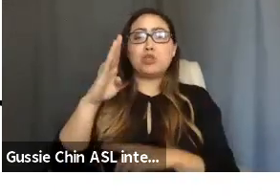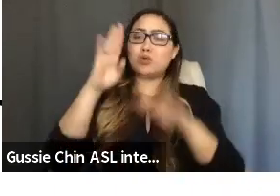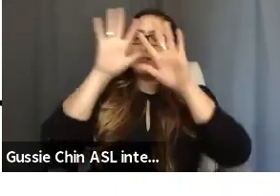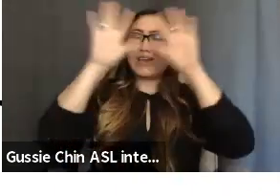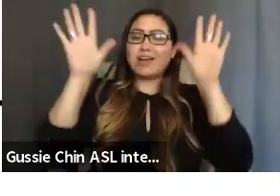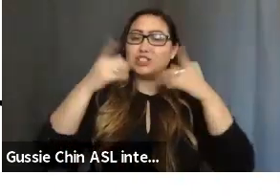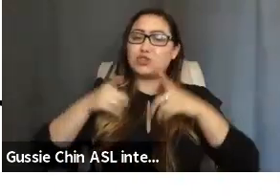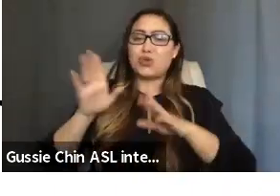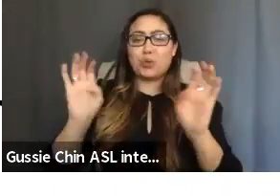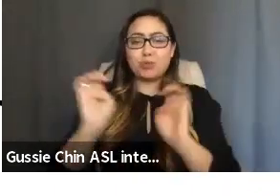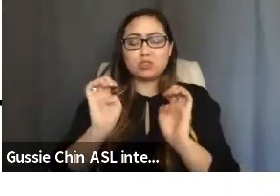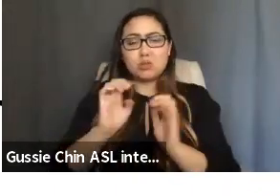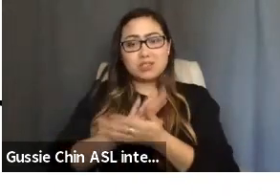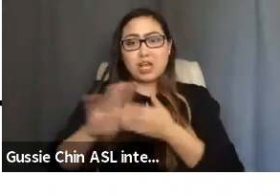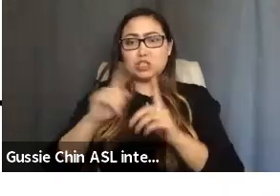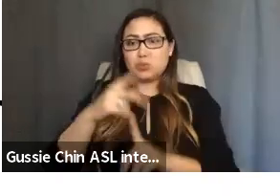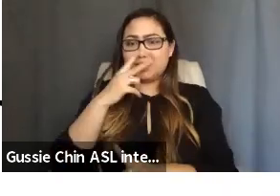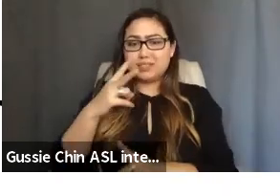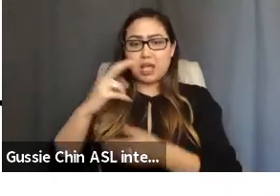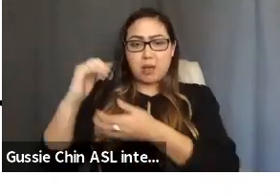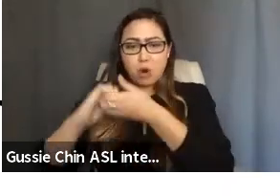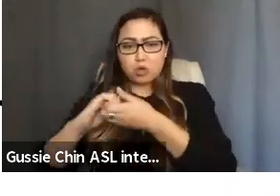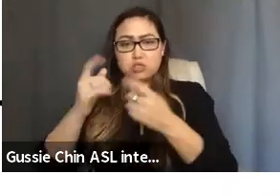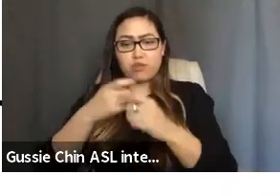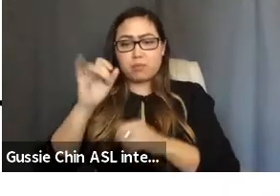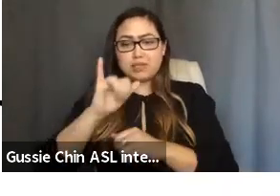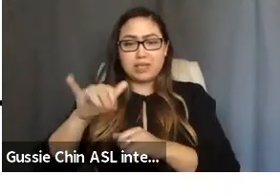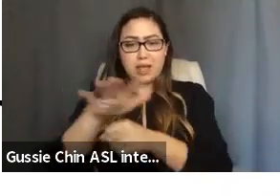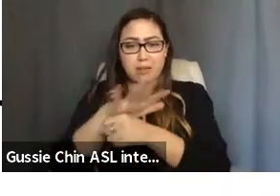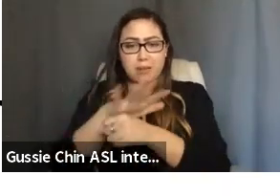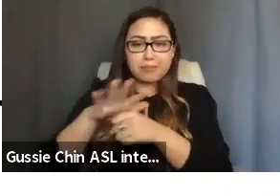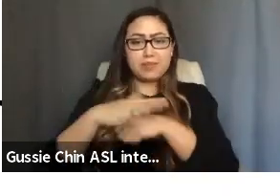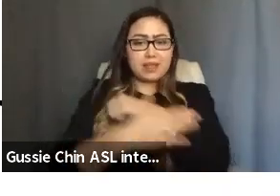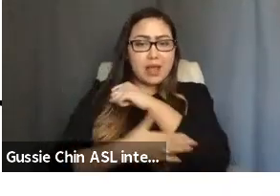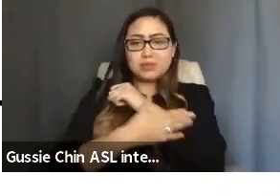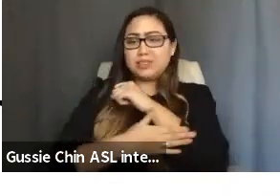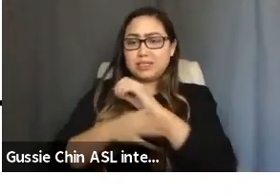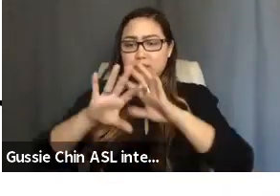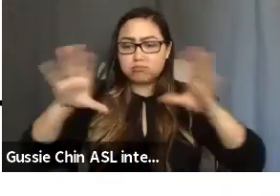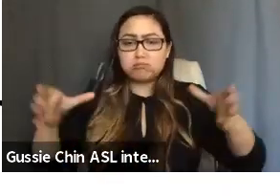a county and region come to sit at the same table and realize resources that they didn't